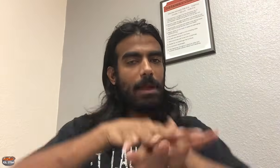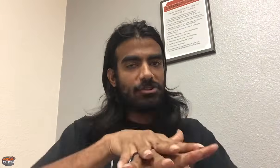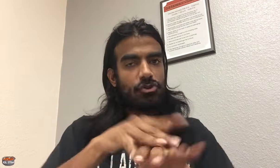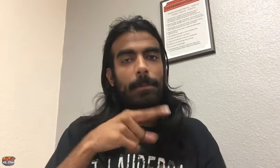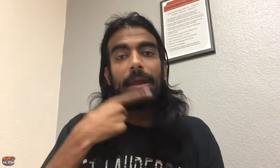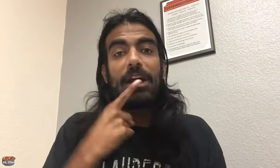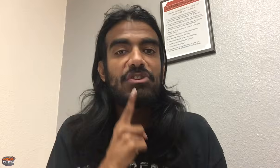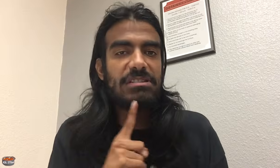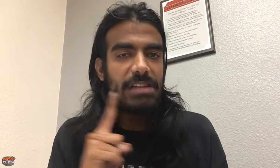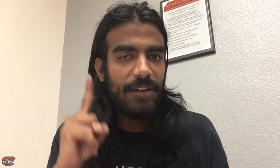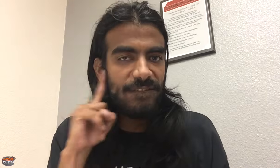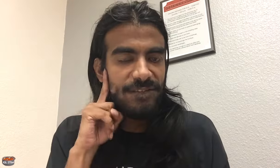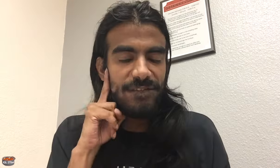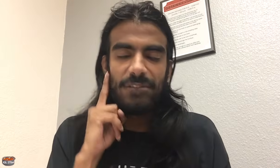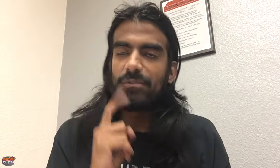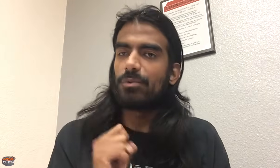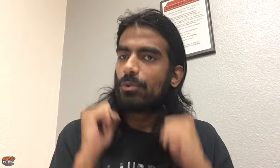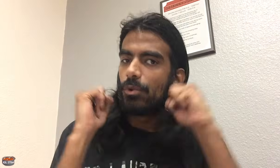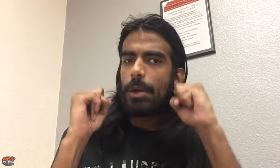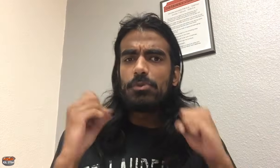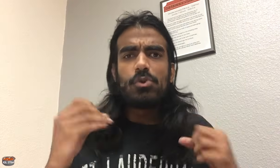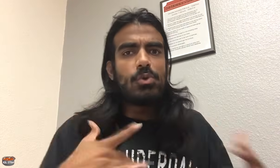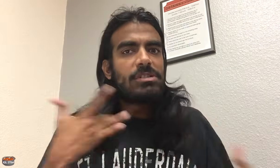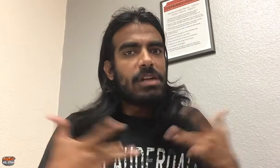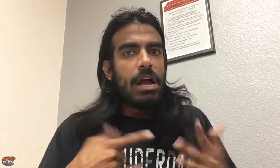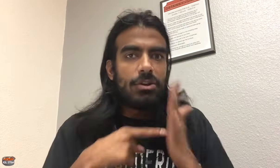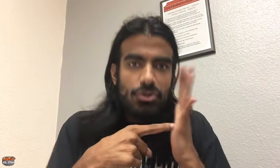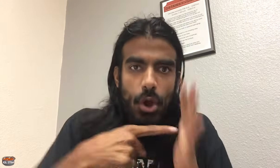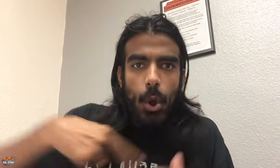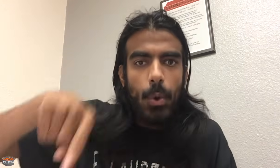we really want to make even more. We have both hearing